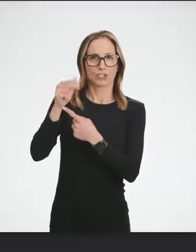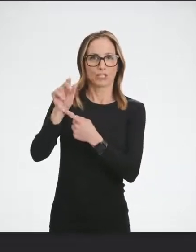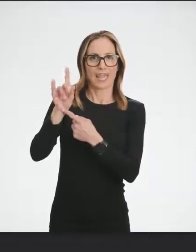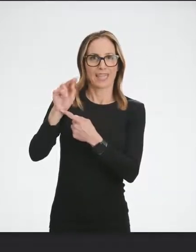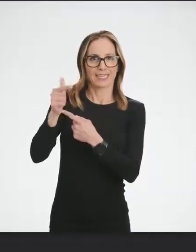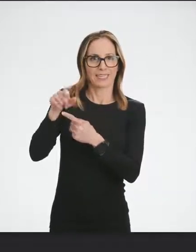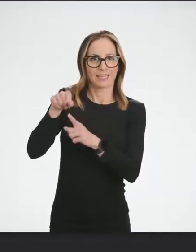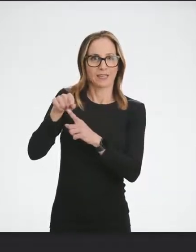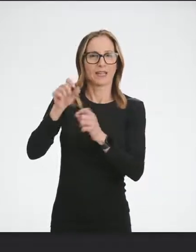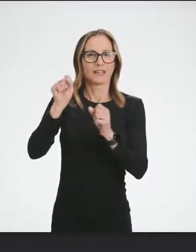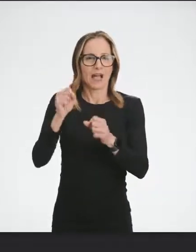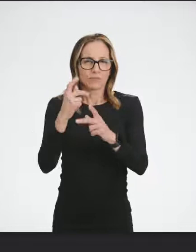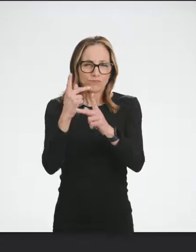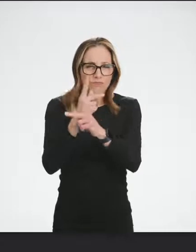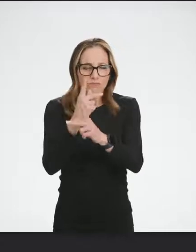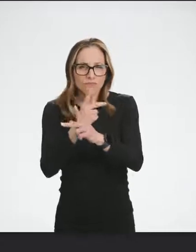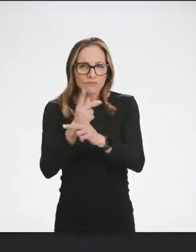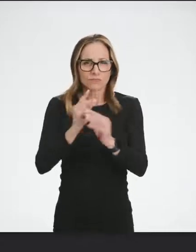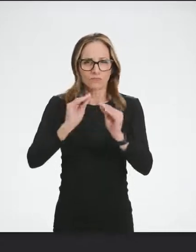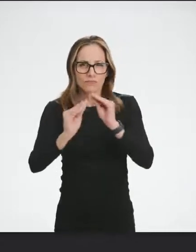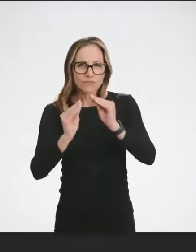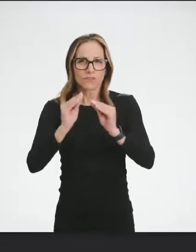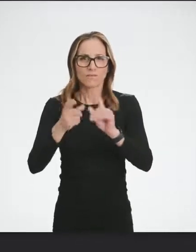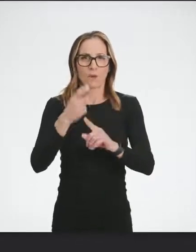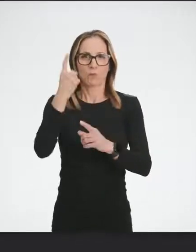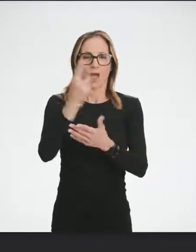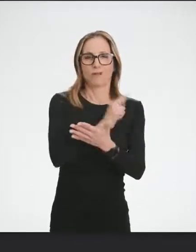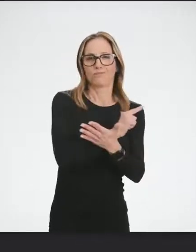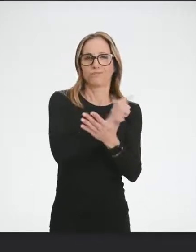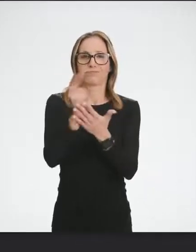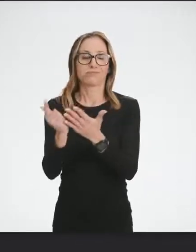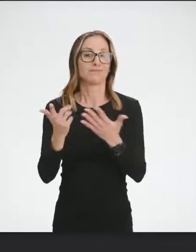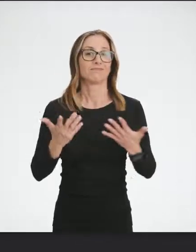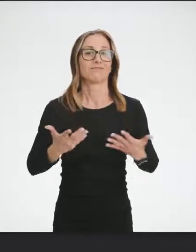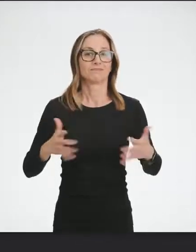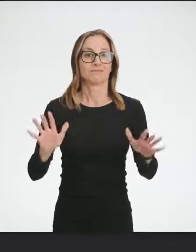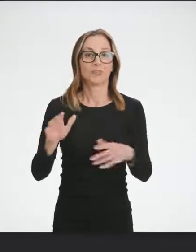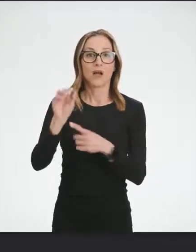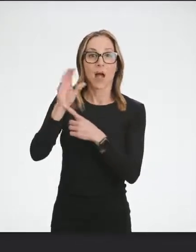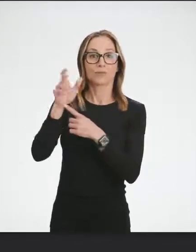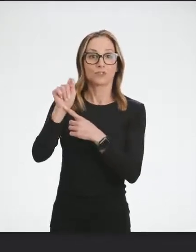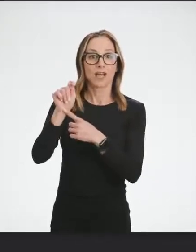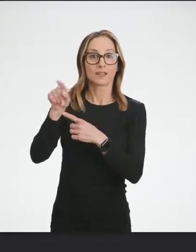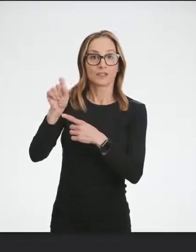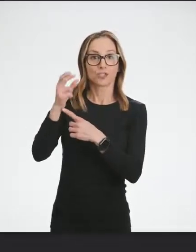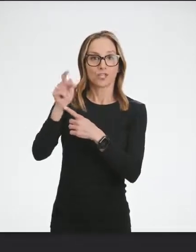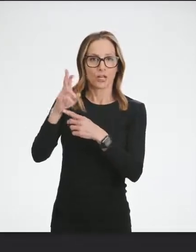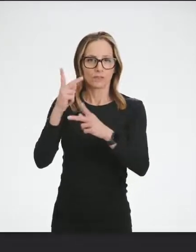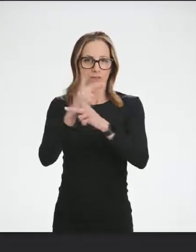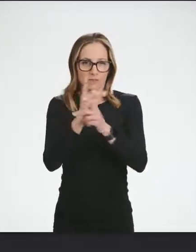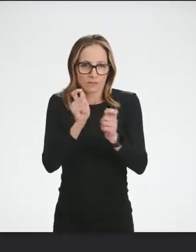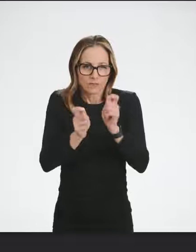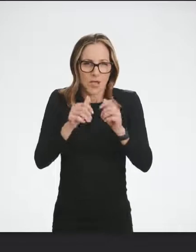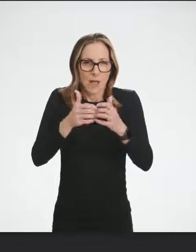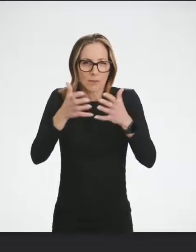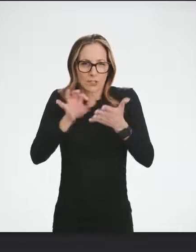geometry processing pipeline from a single render pass. The Object shader decides how many meshes to generate, and the Mesh shader generates